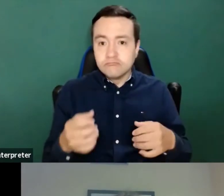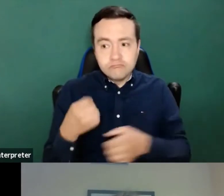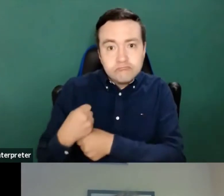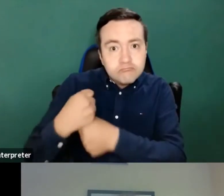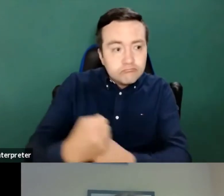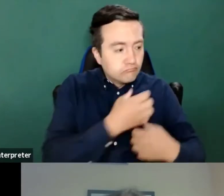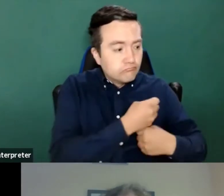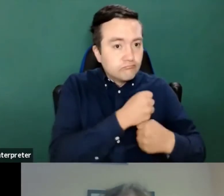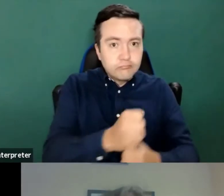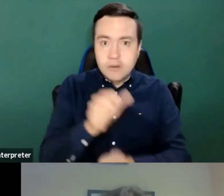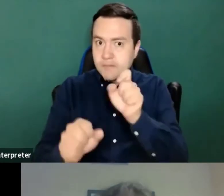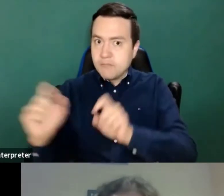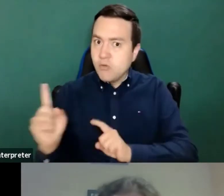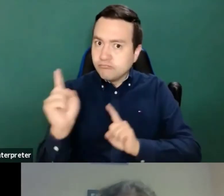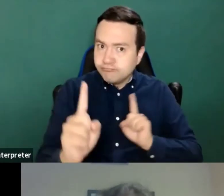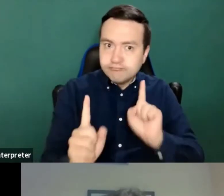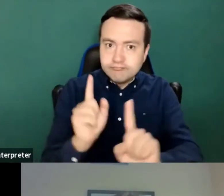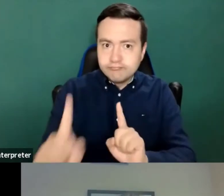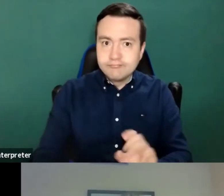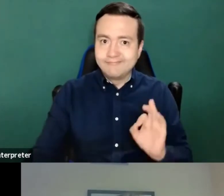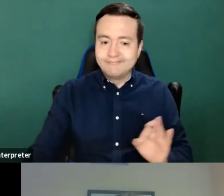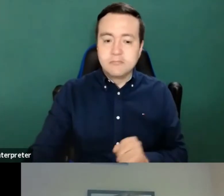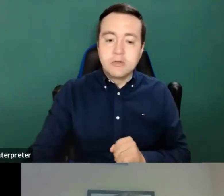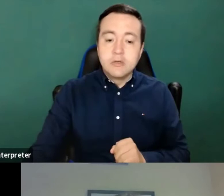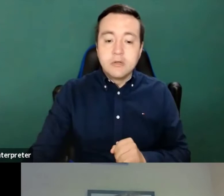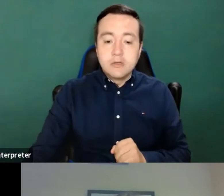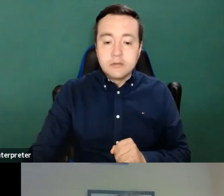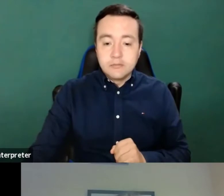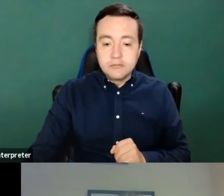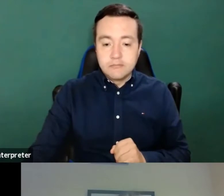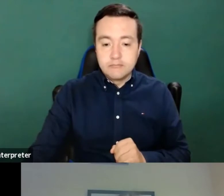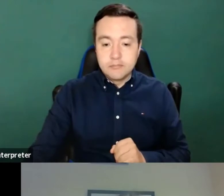And this event is one part of that where you can have your say, and really let everyone